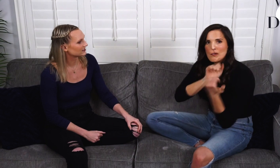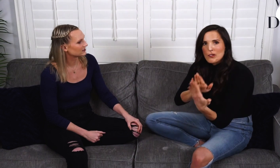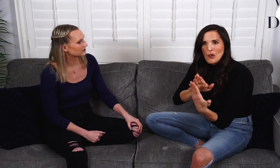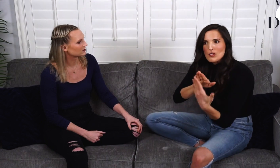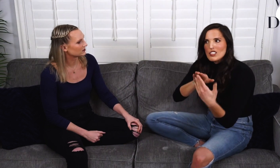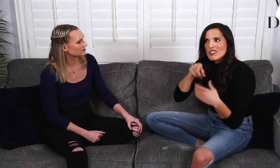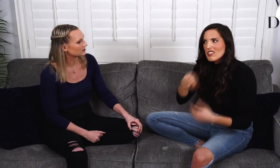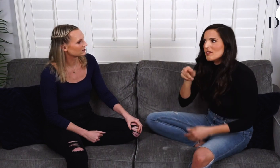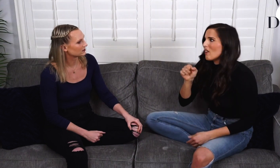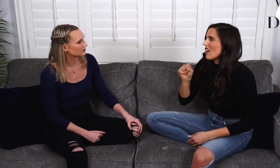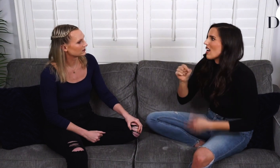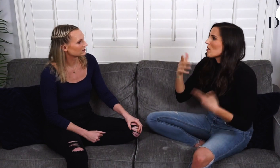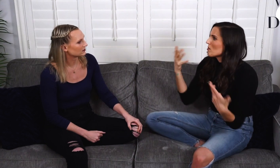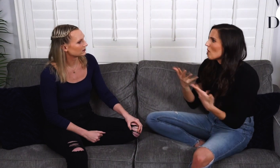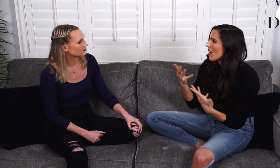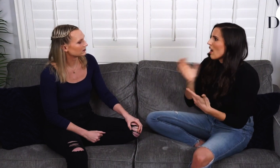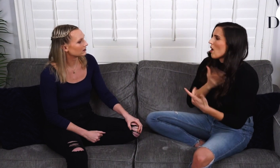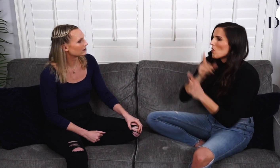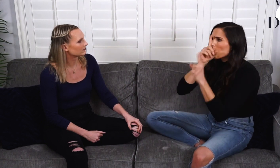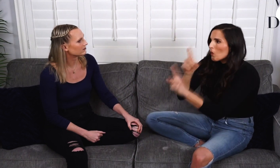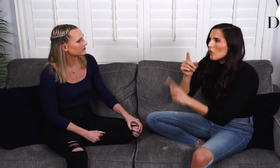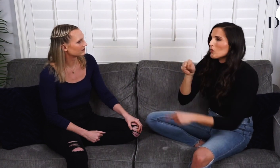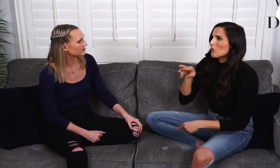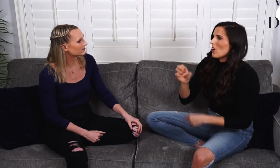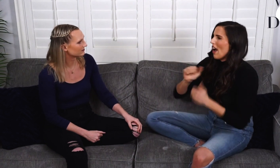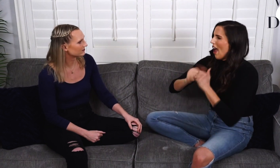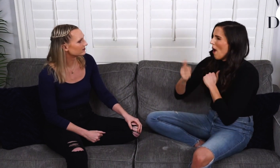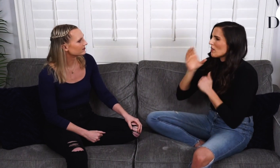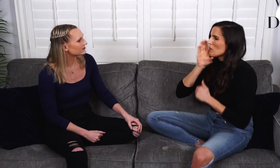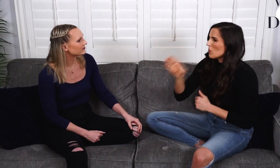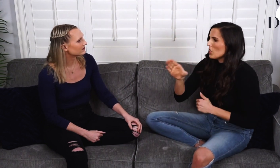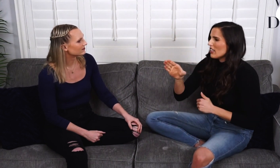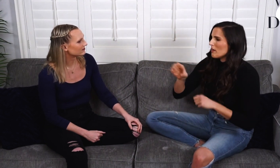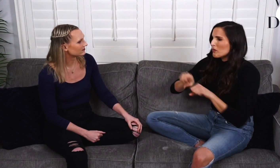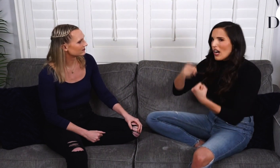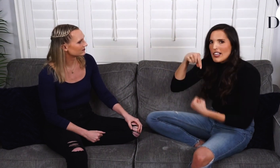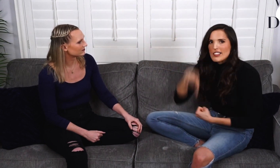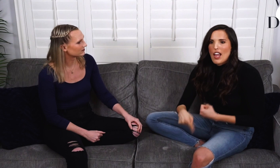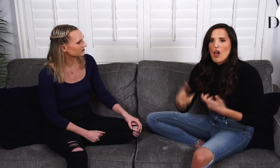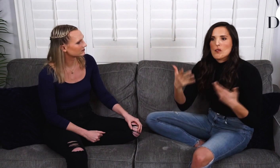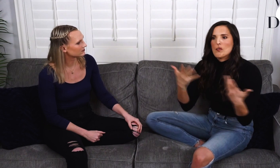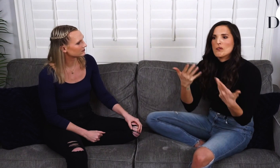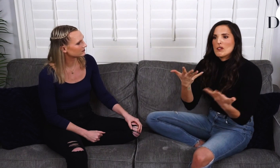to approach this podcast and what our goals were and how would we break down the different